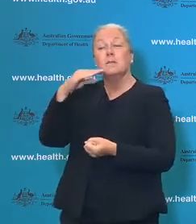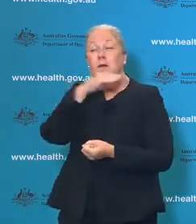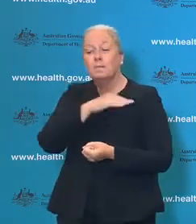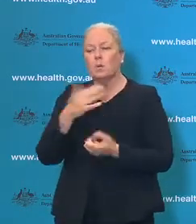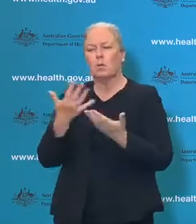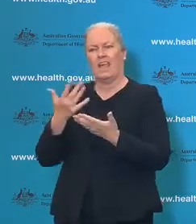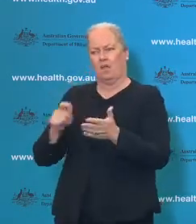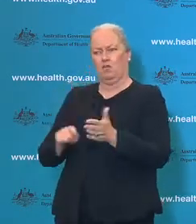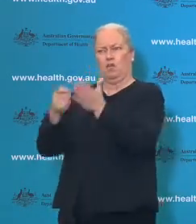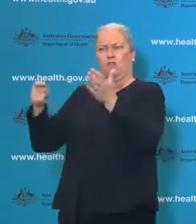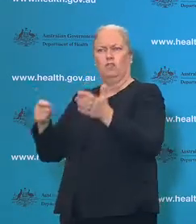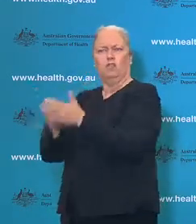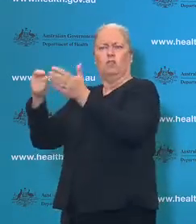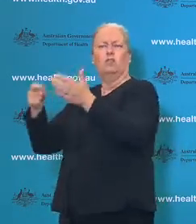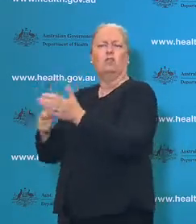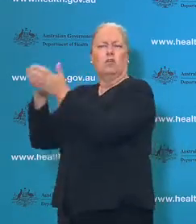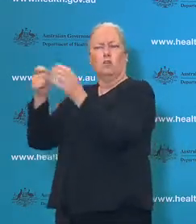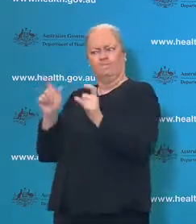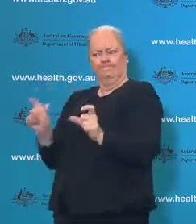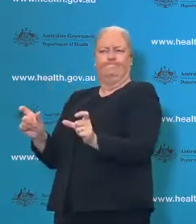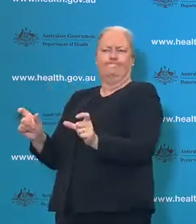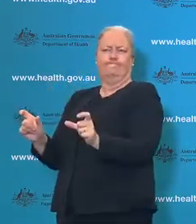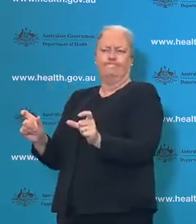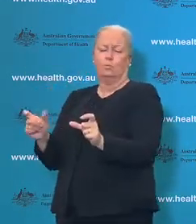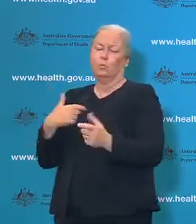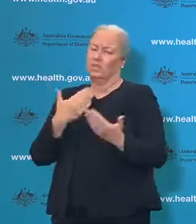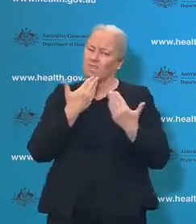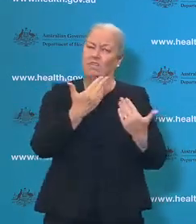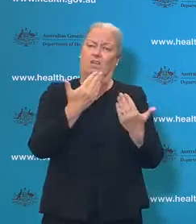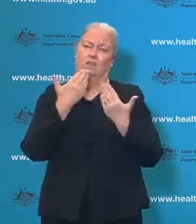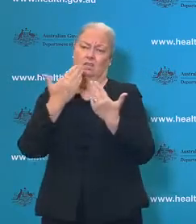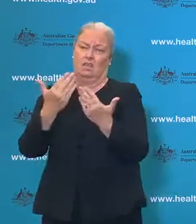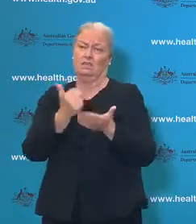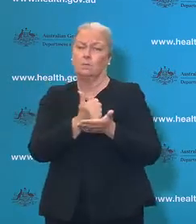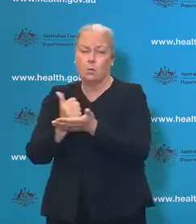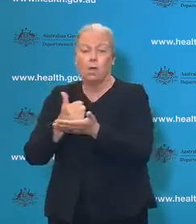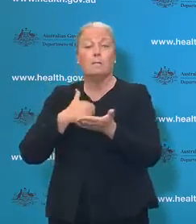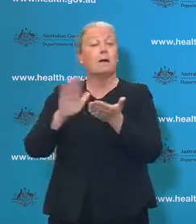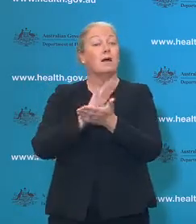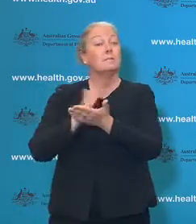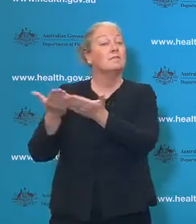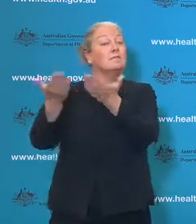Your contributions are greatly valued. I'm happy to take any questions.